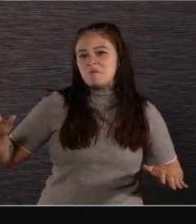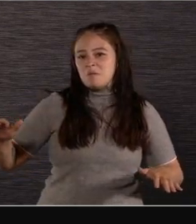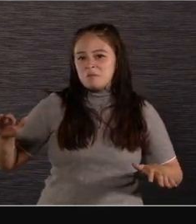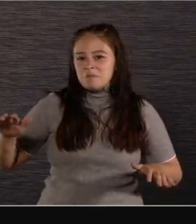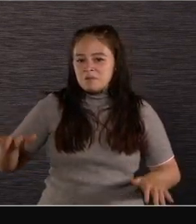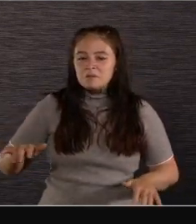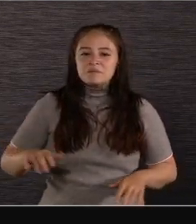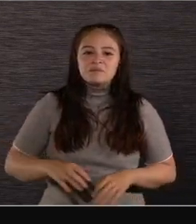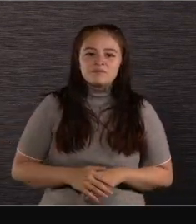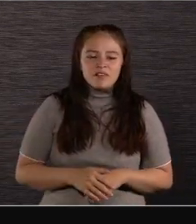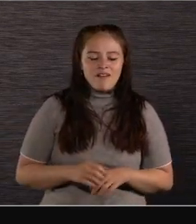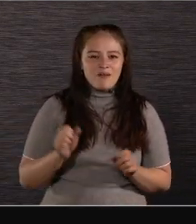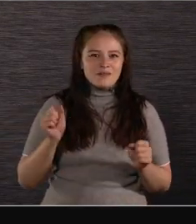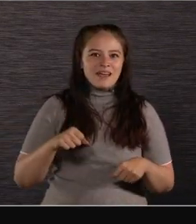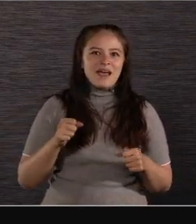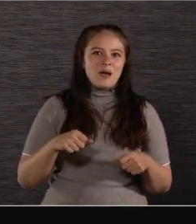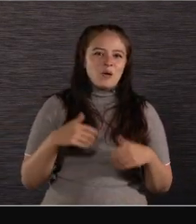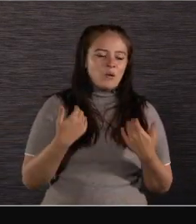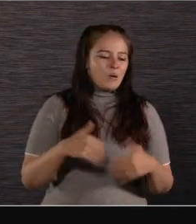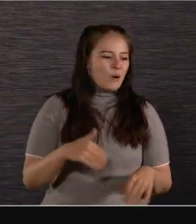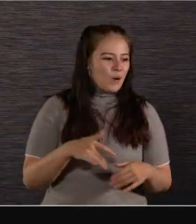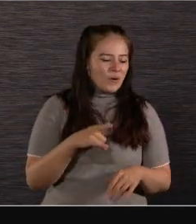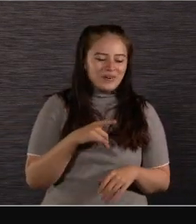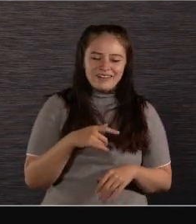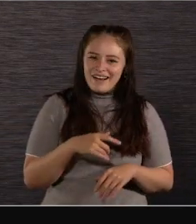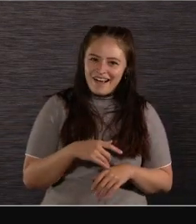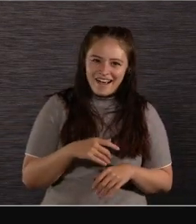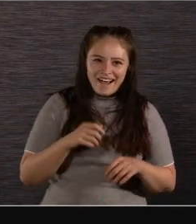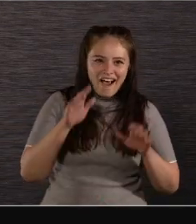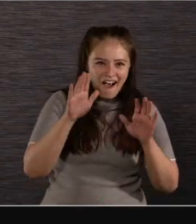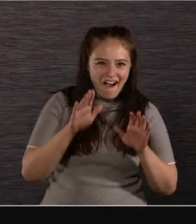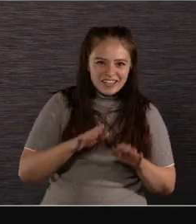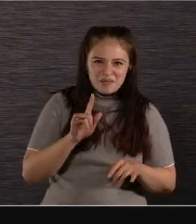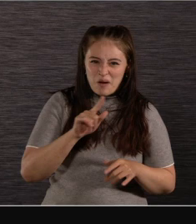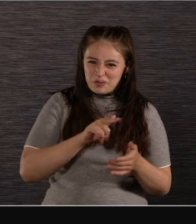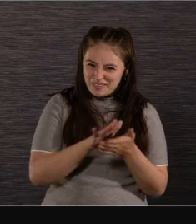Oh, yeah. Tack sharp. Oh, that one's nice. Like, I'm freaking